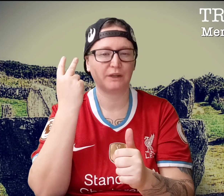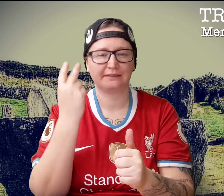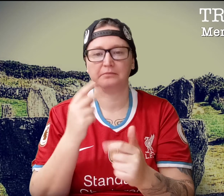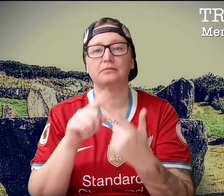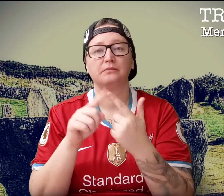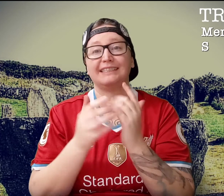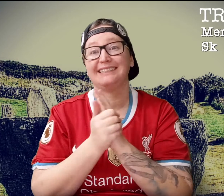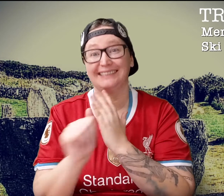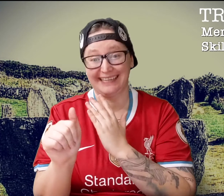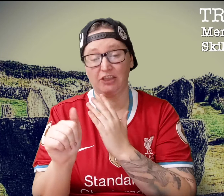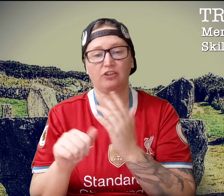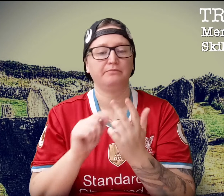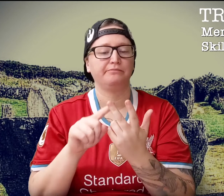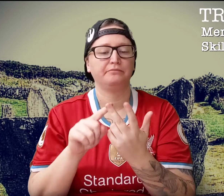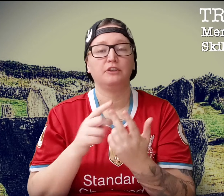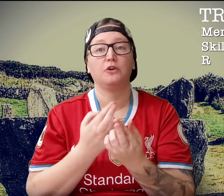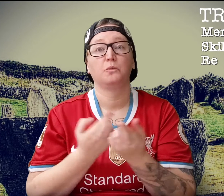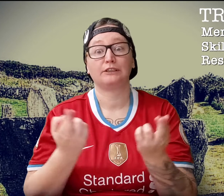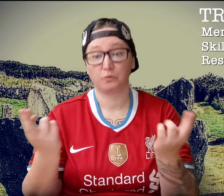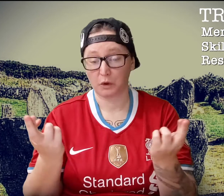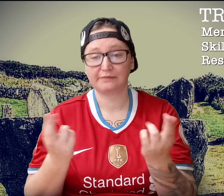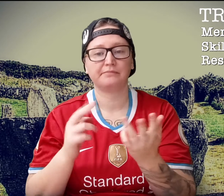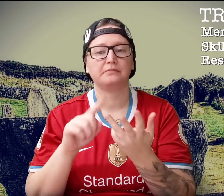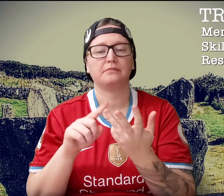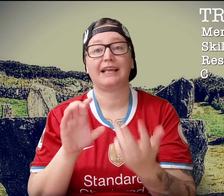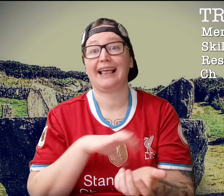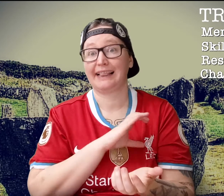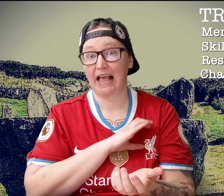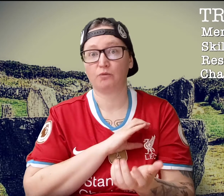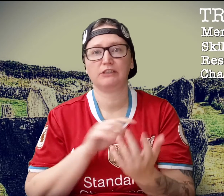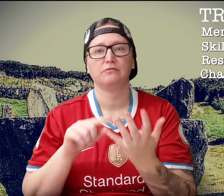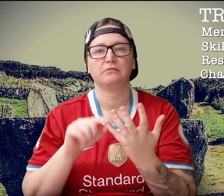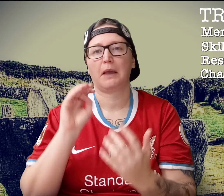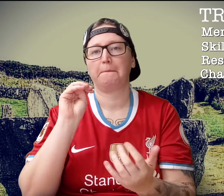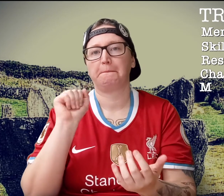first is memories skills resources characters